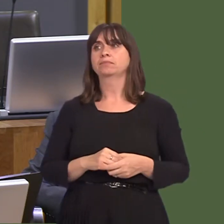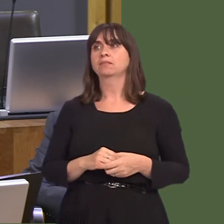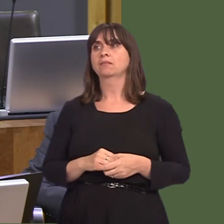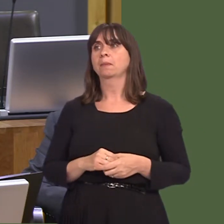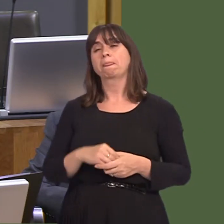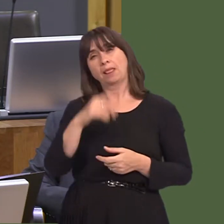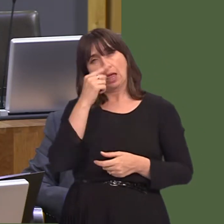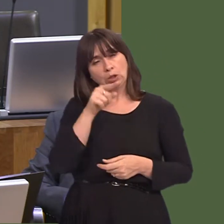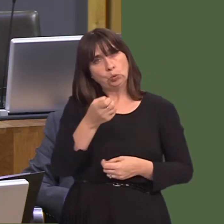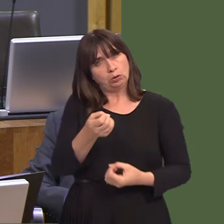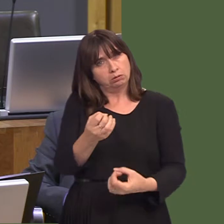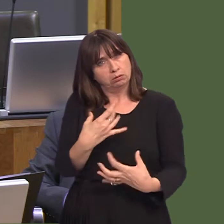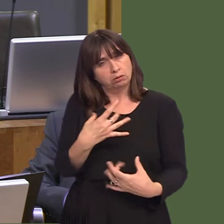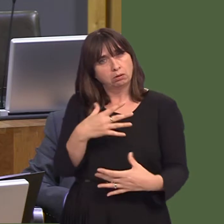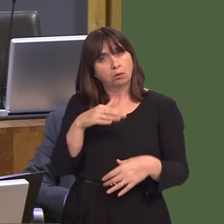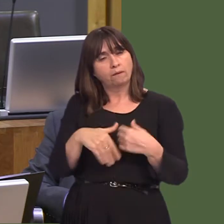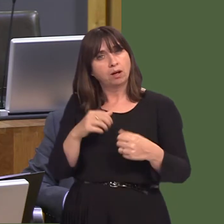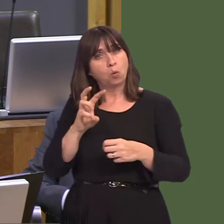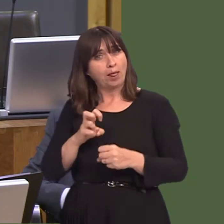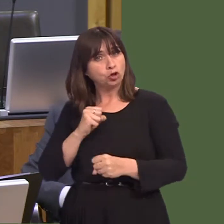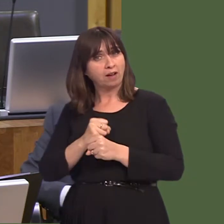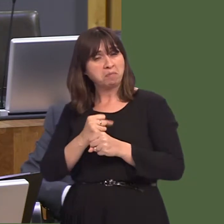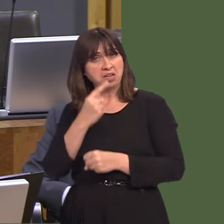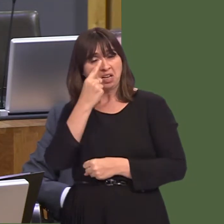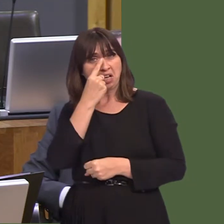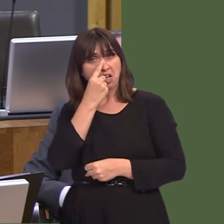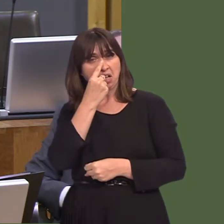tell me whether Welsh Government is able to identify how many people in Wales have been